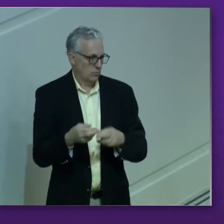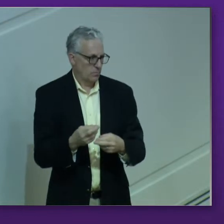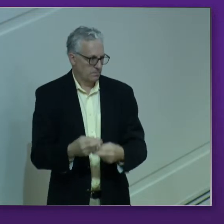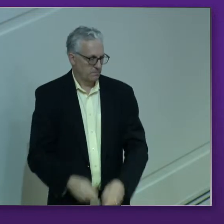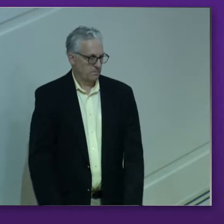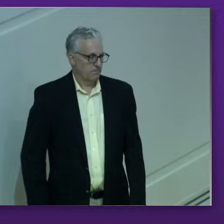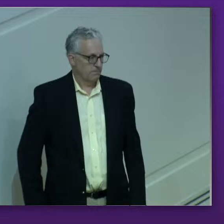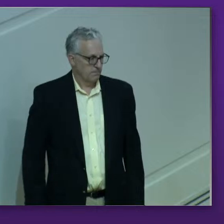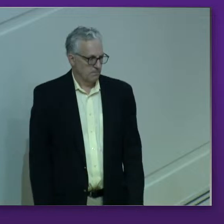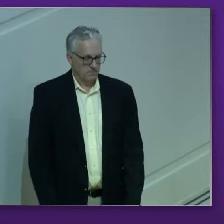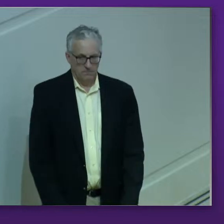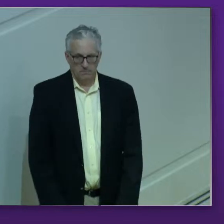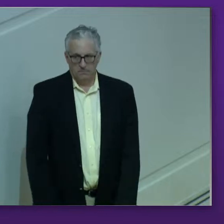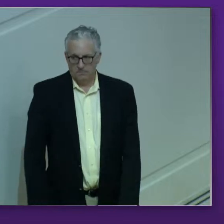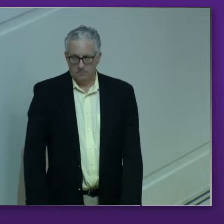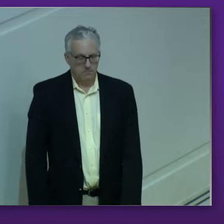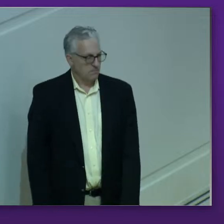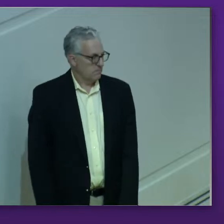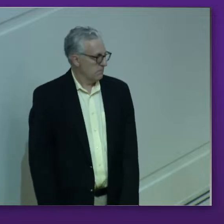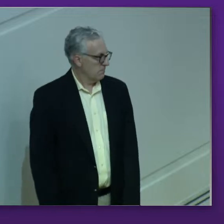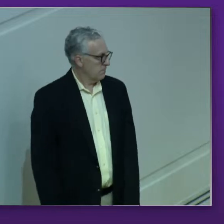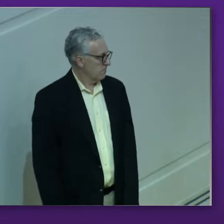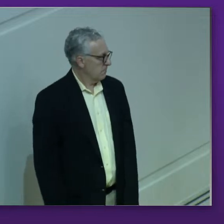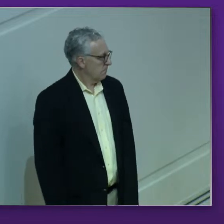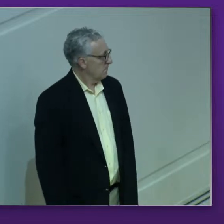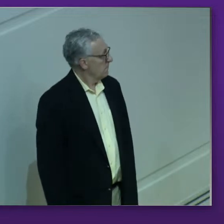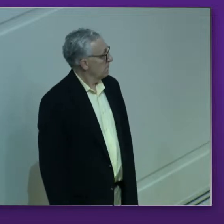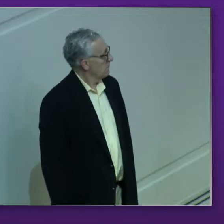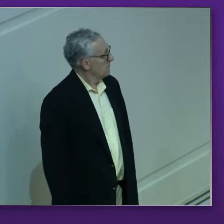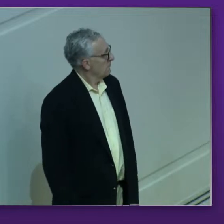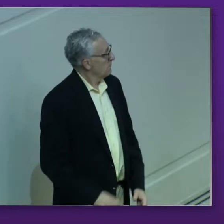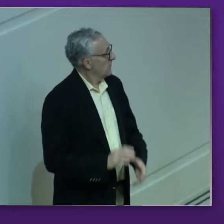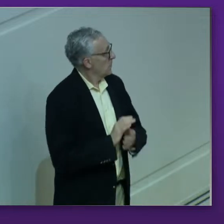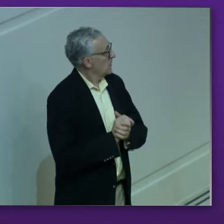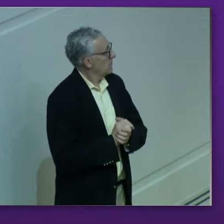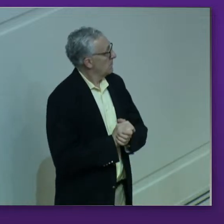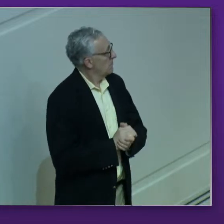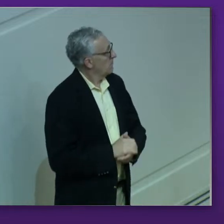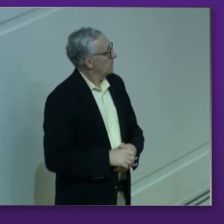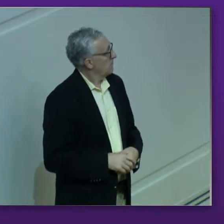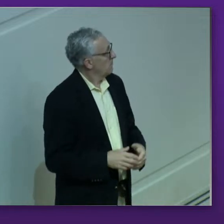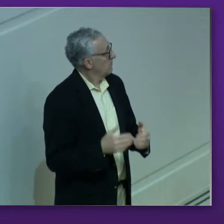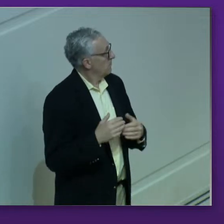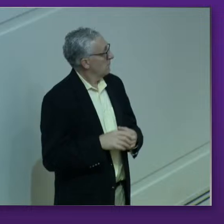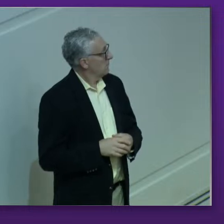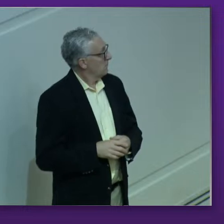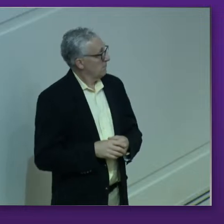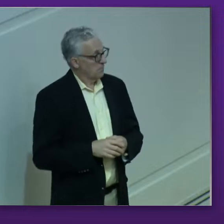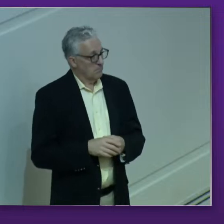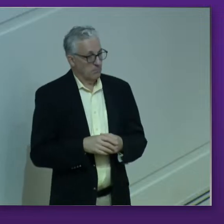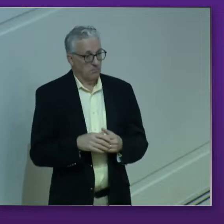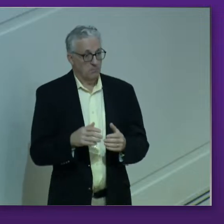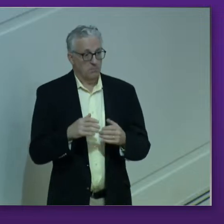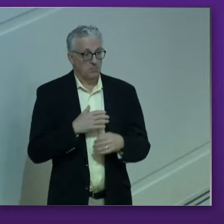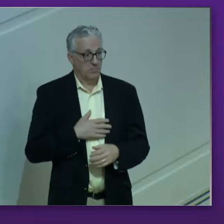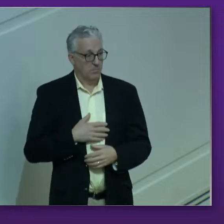A WIDE AUDIENCE. WORKING TO MEET THE NEEDS OF A DIVERSE AND UNDERSERVED STUDENT POPULATIONS